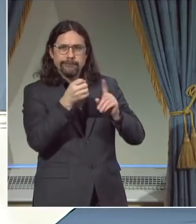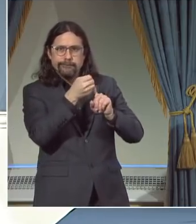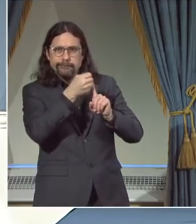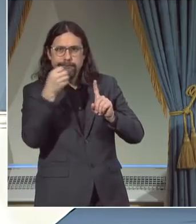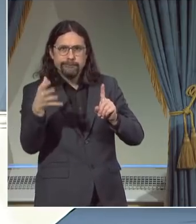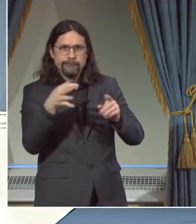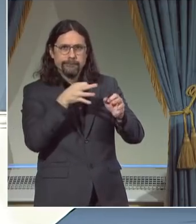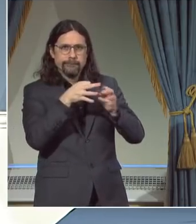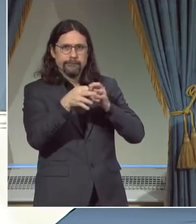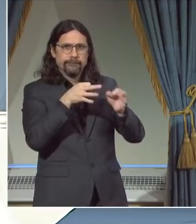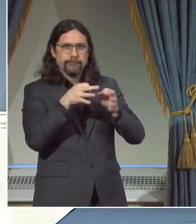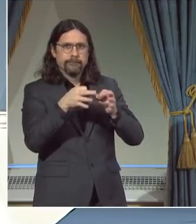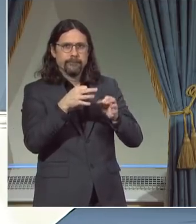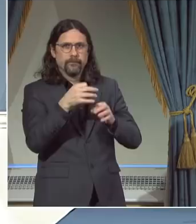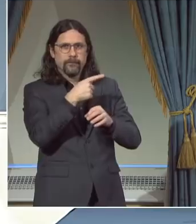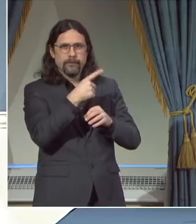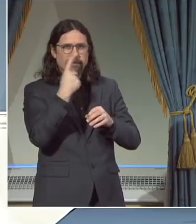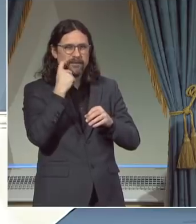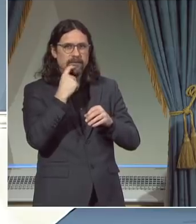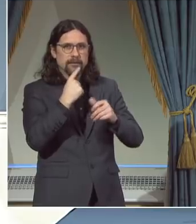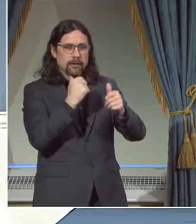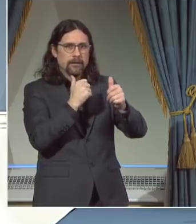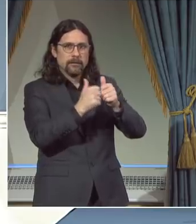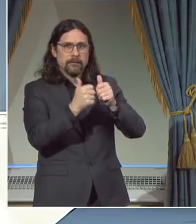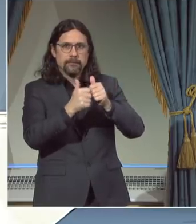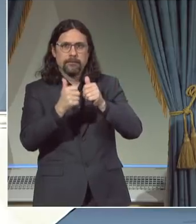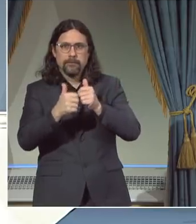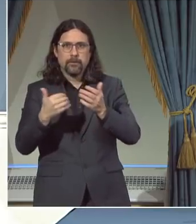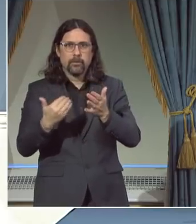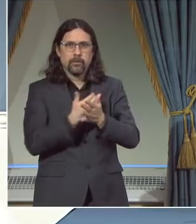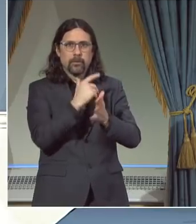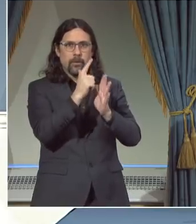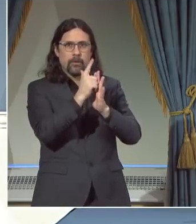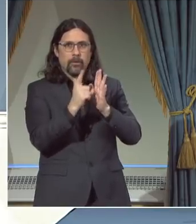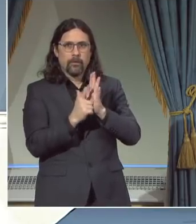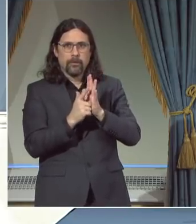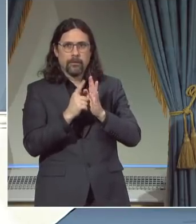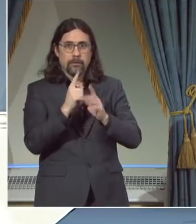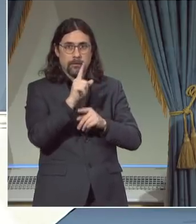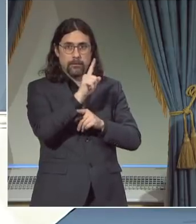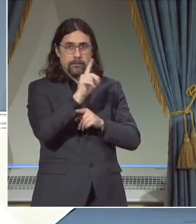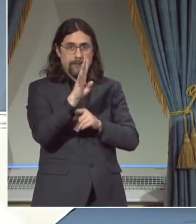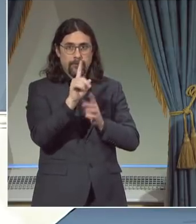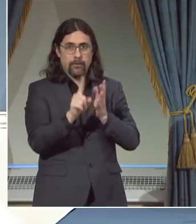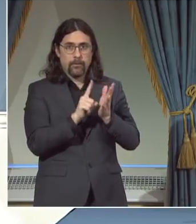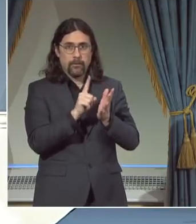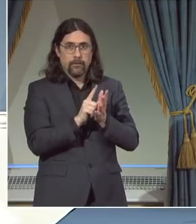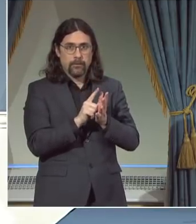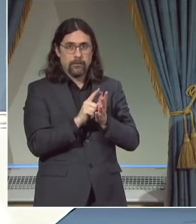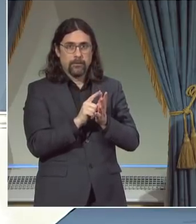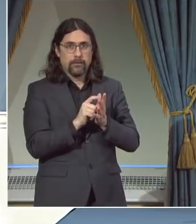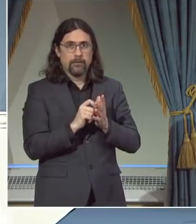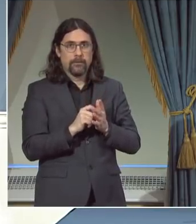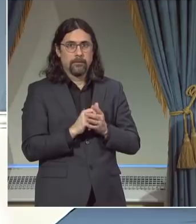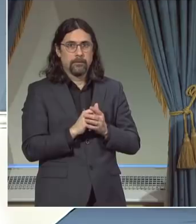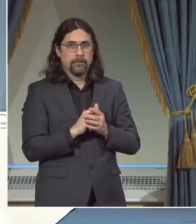ON THE NUMBER